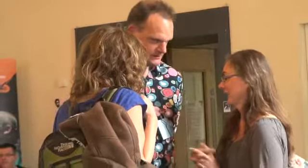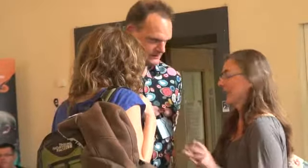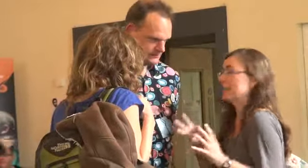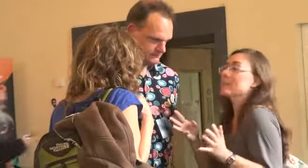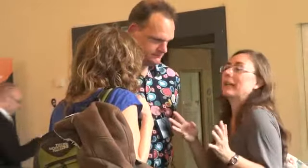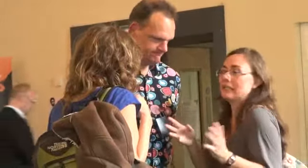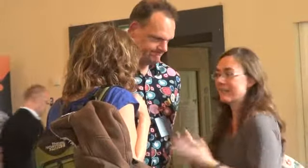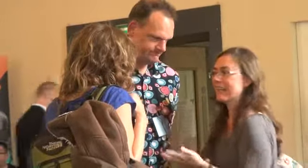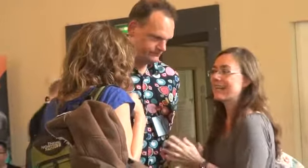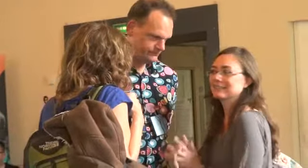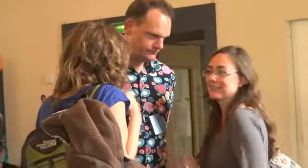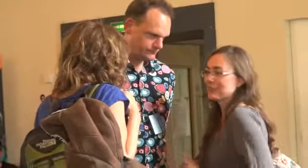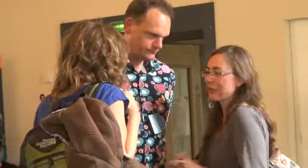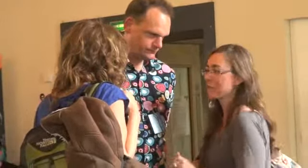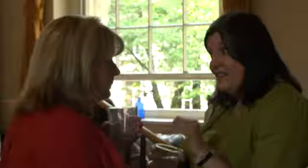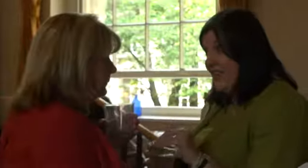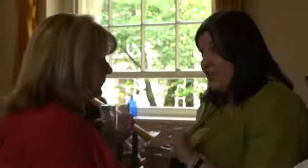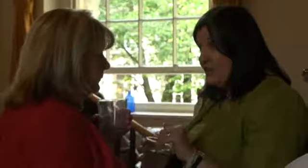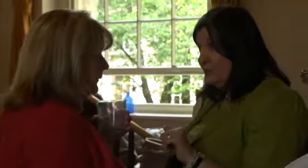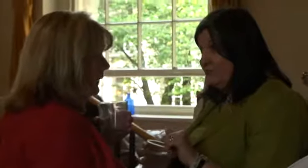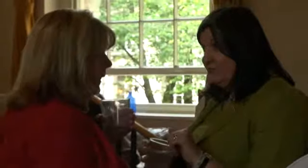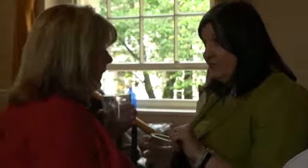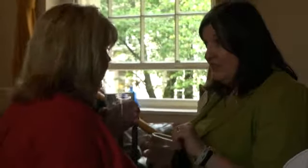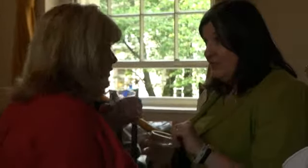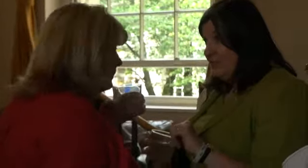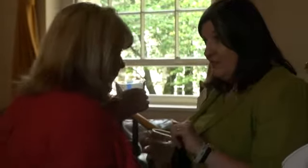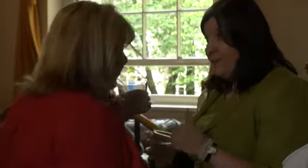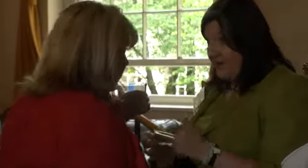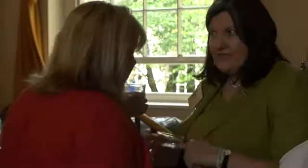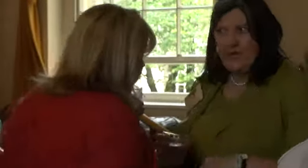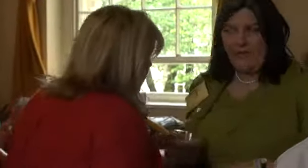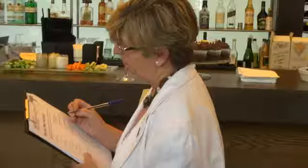Patron of DaDaFest, Sir Bert Massie said that the next frontier of equality was with employers